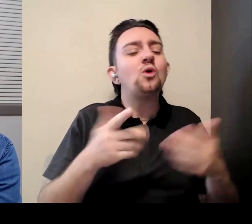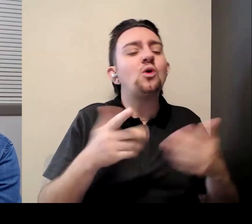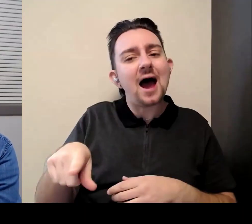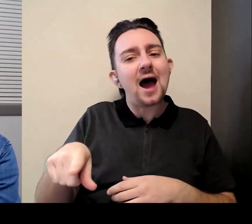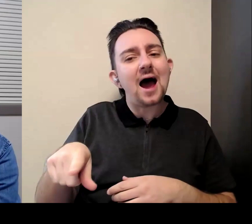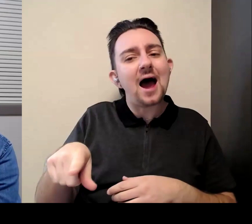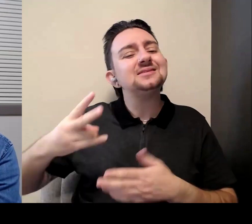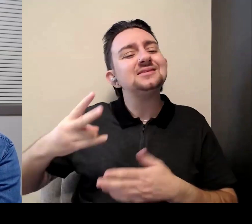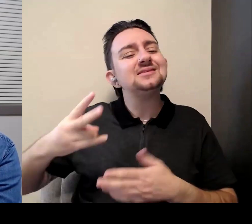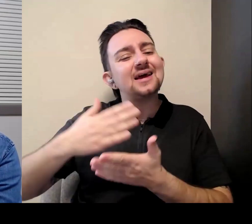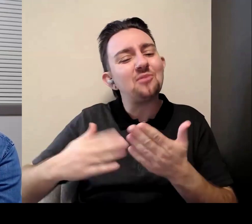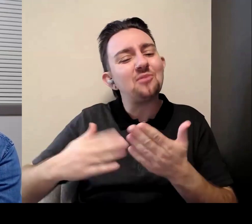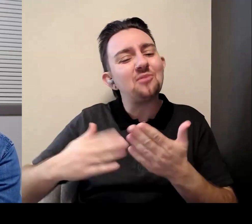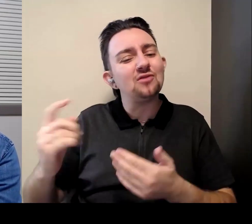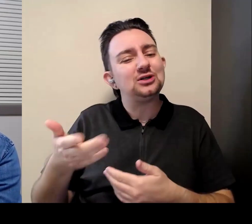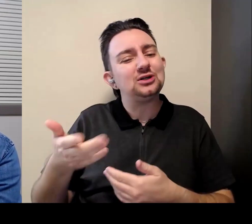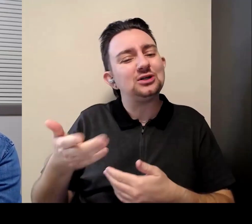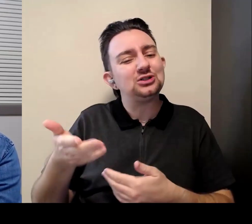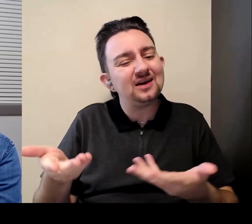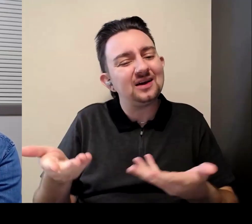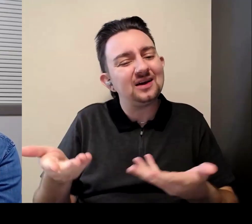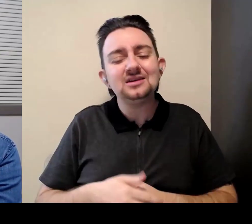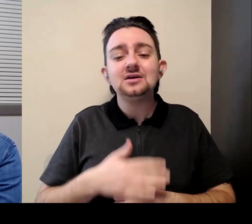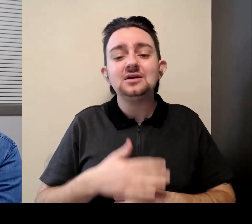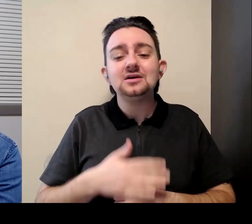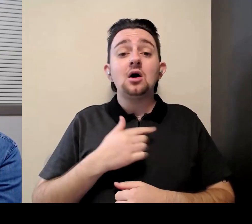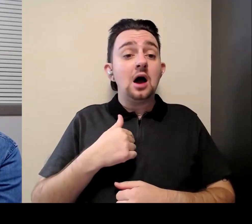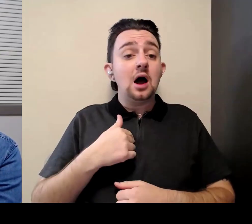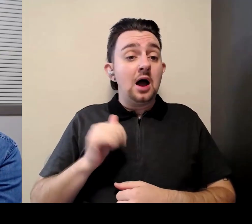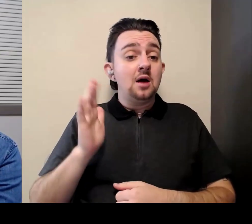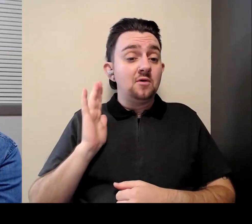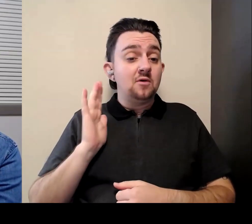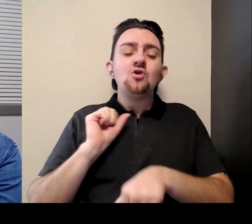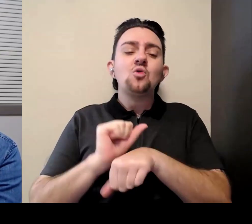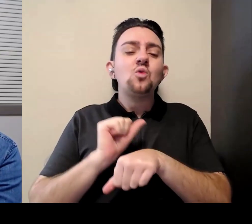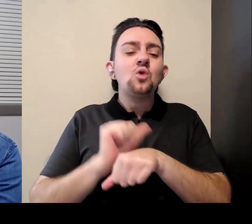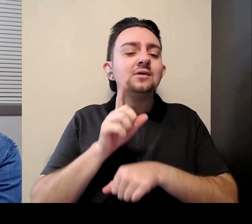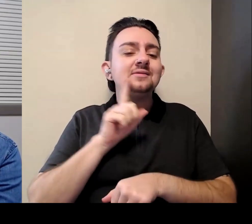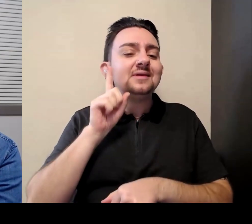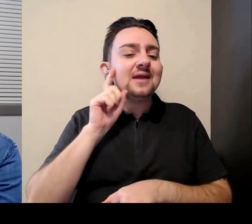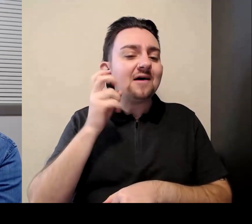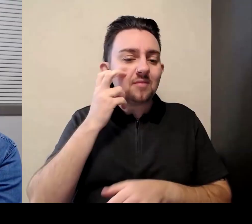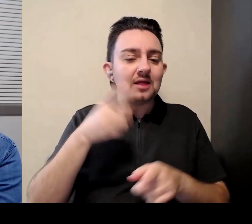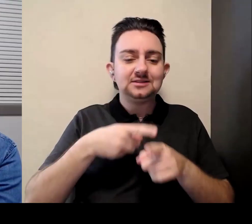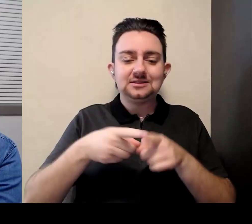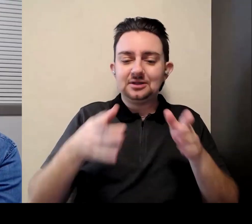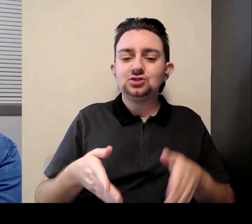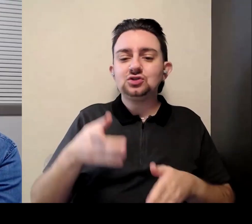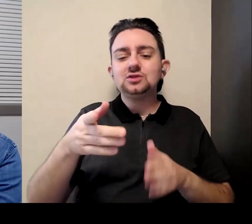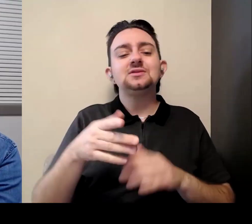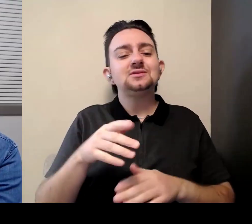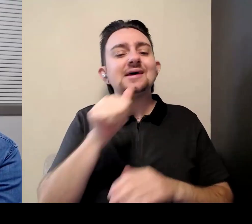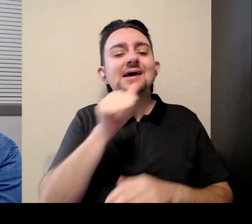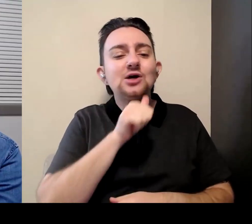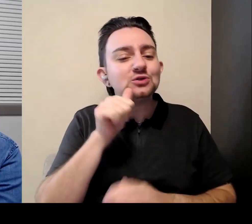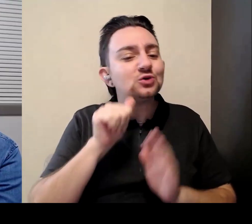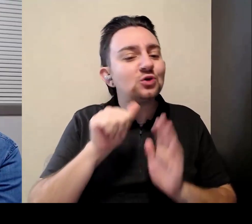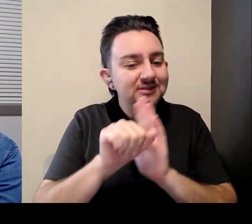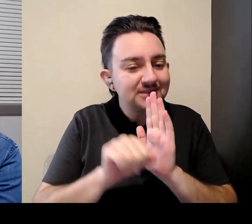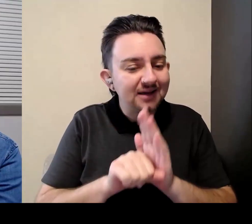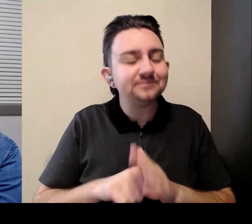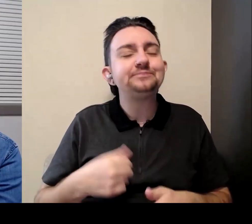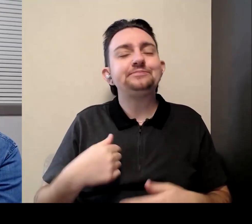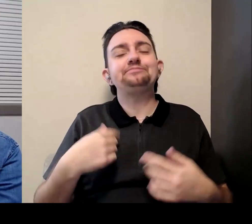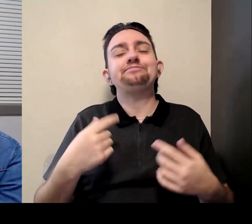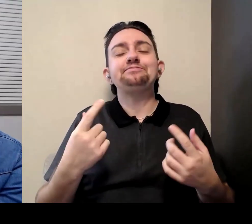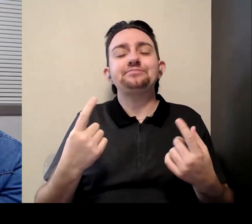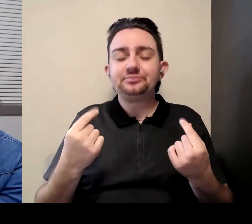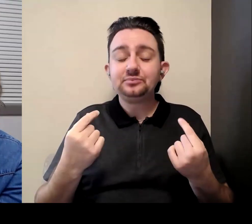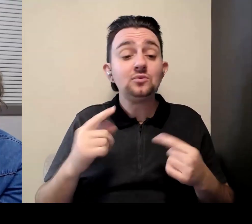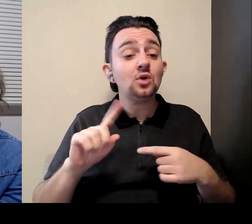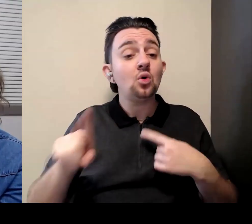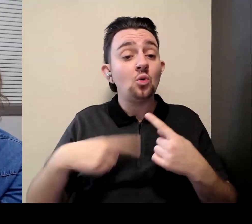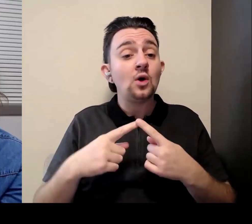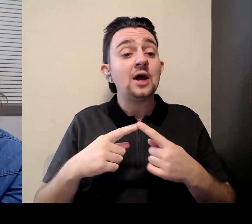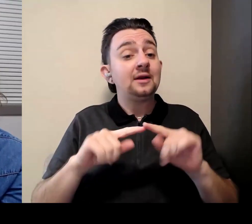So when I worked as a deaf-blind specialist in the state of Arizona, one of the first things I did when a team was approaching assessment was I made sure the school psychologist